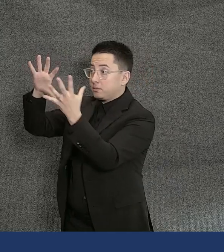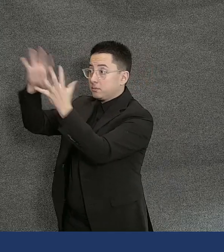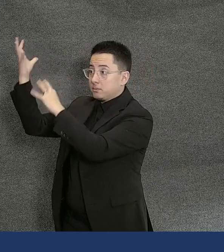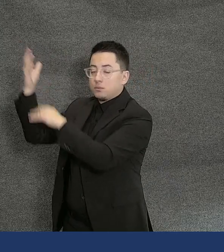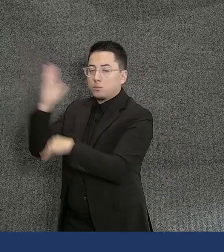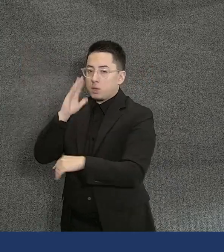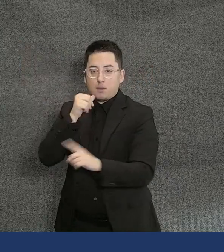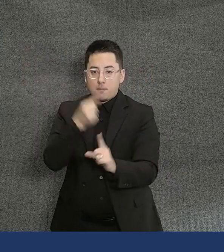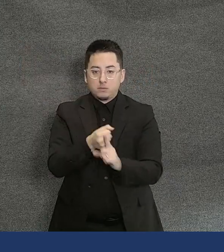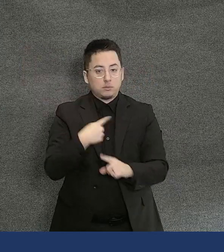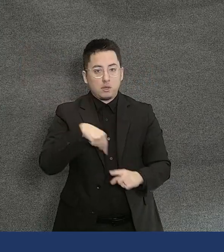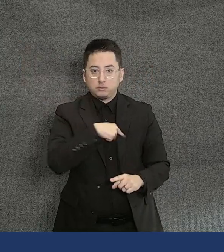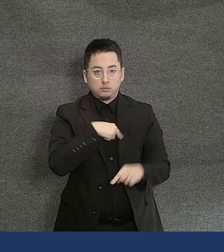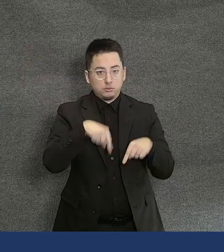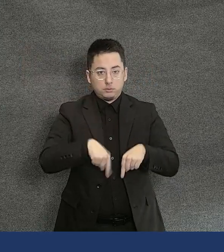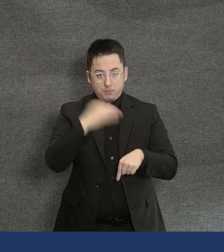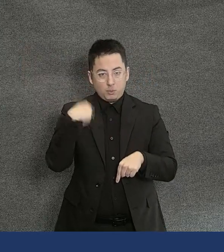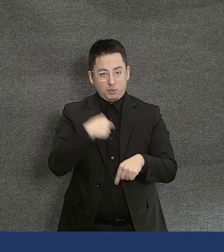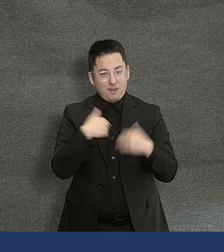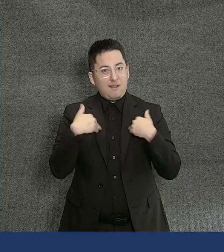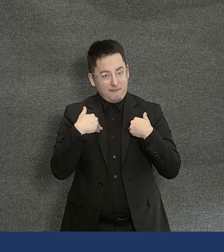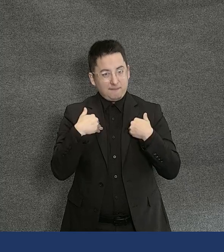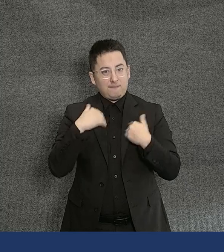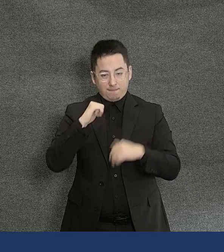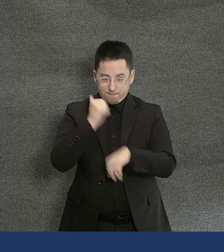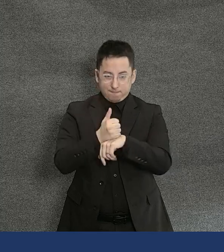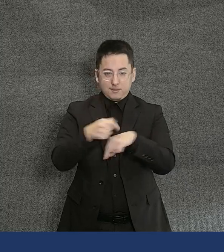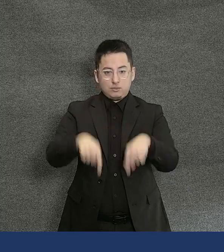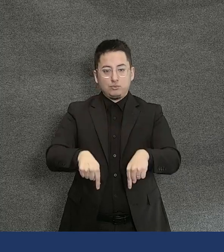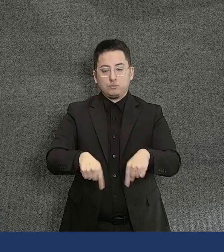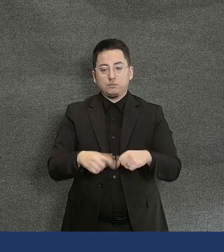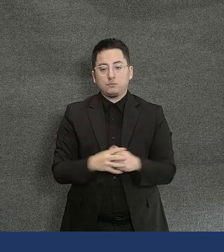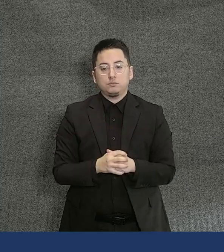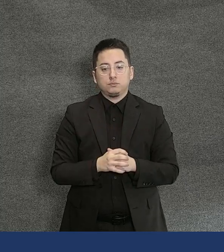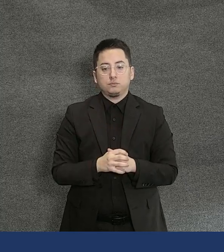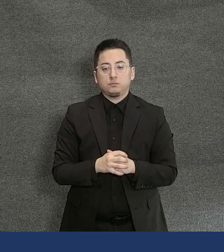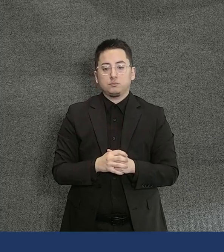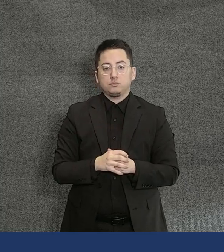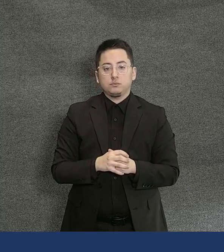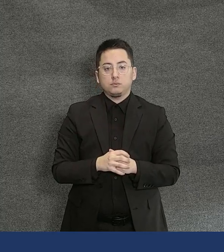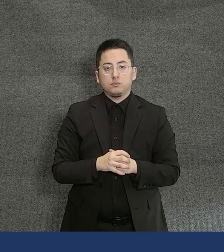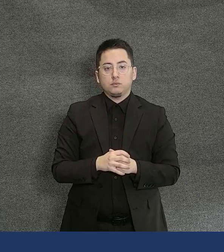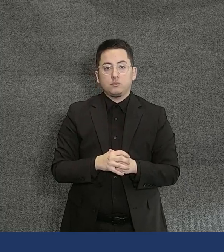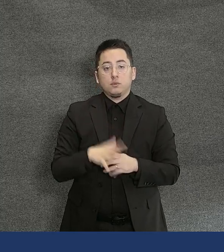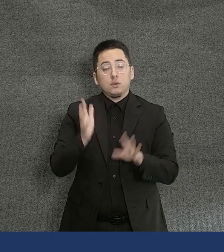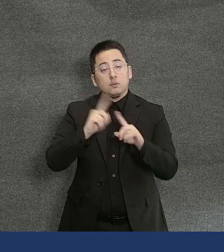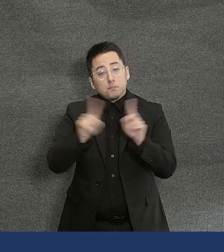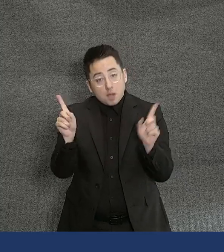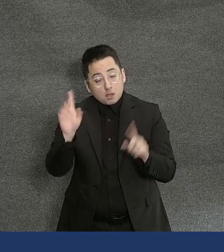And while it's really encouraging and amazing that we